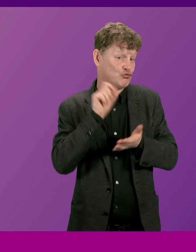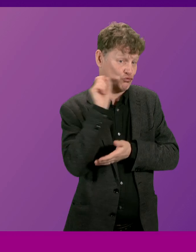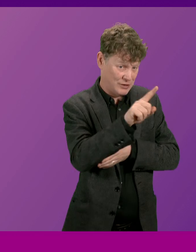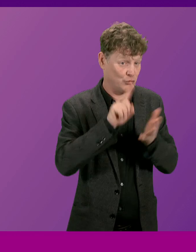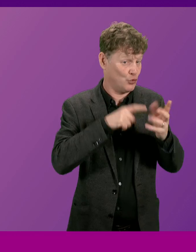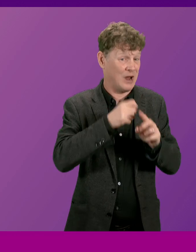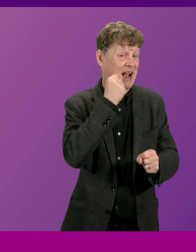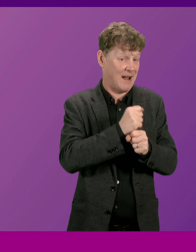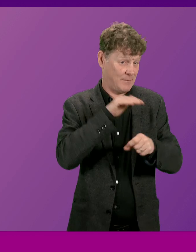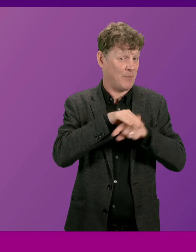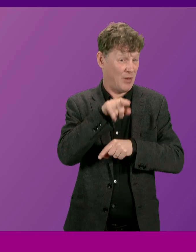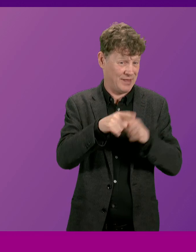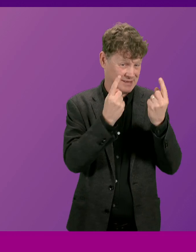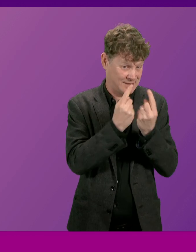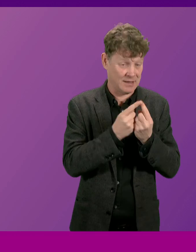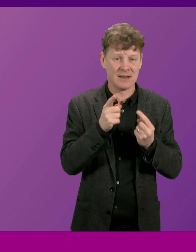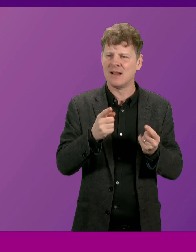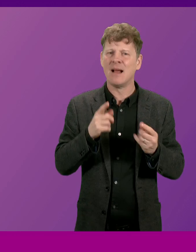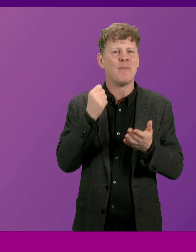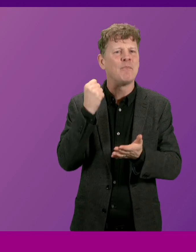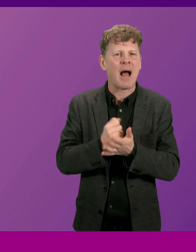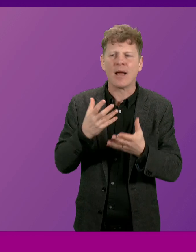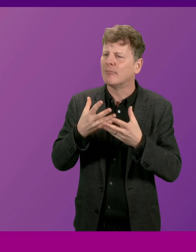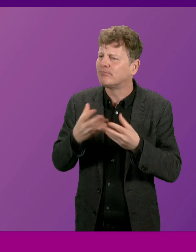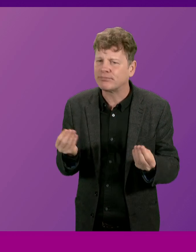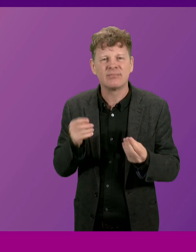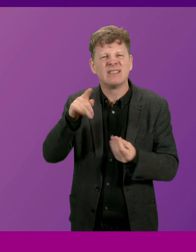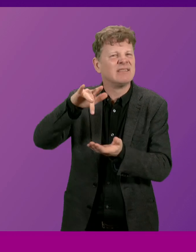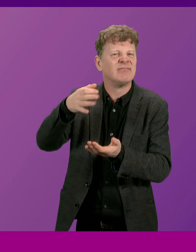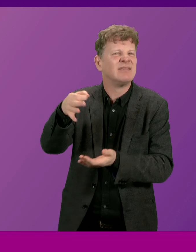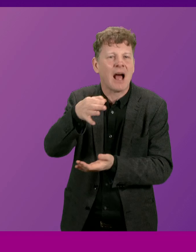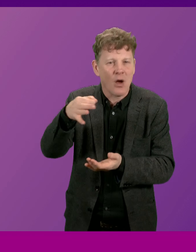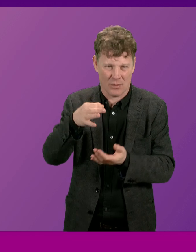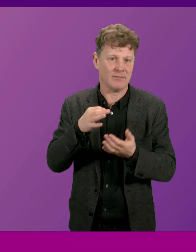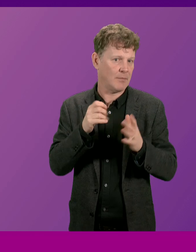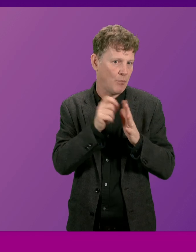In the absence of banking facilities, post offices become central to the delivery of